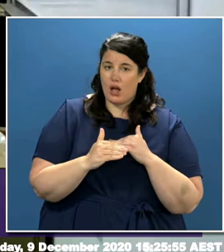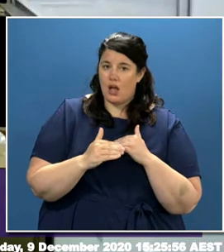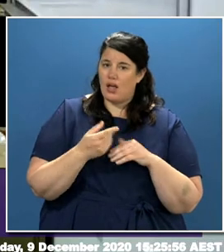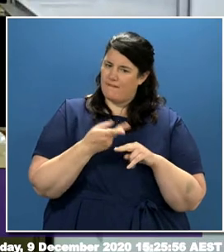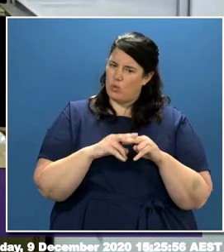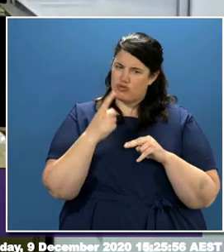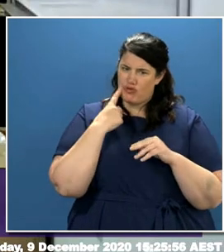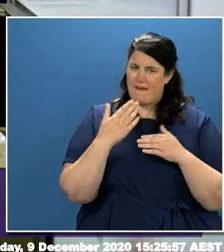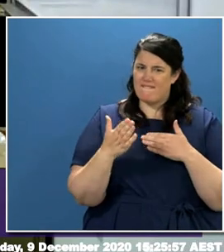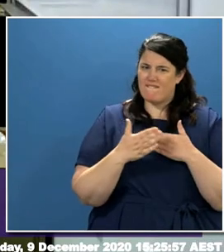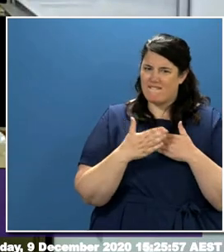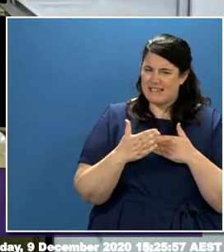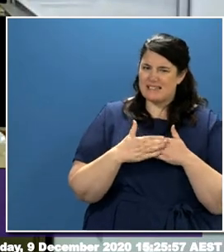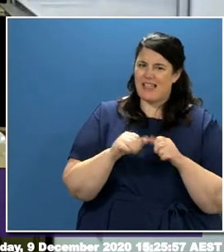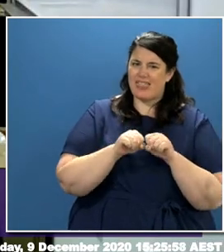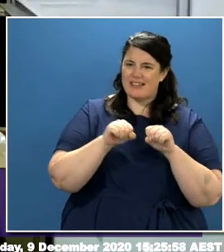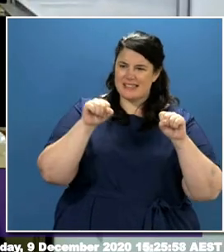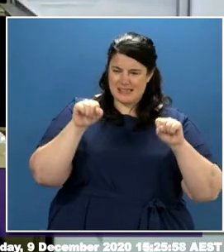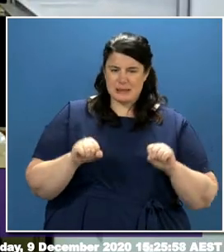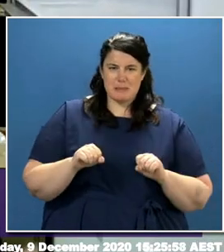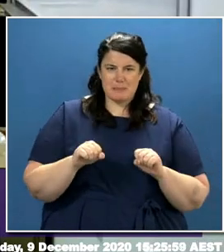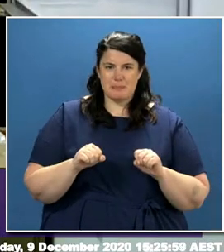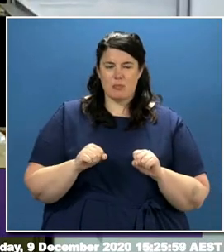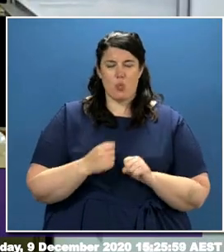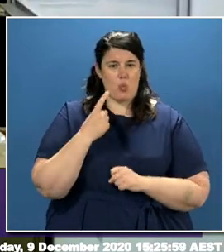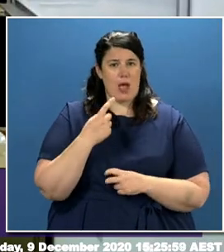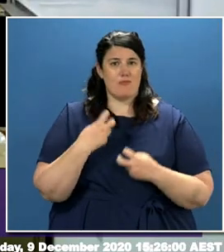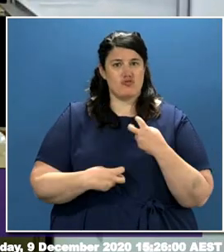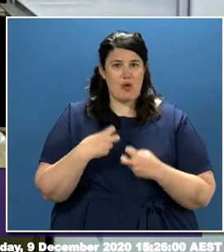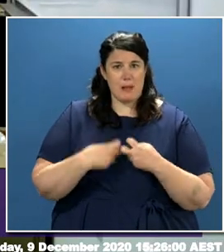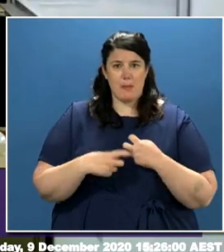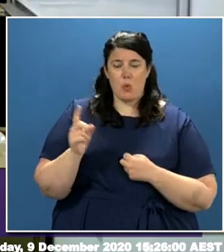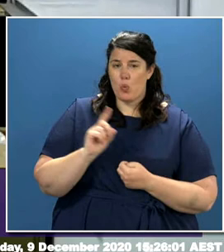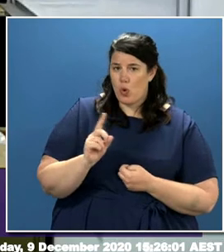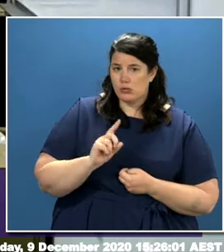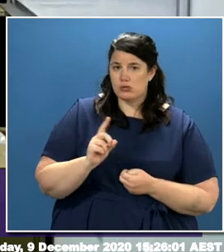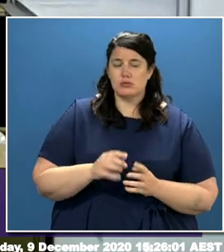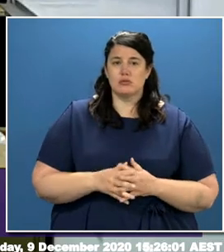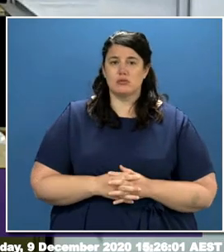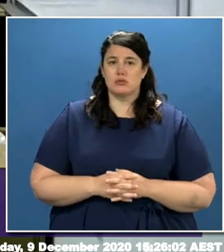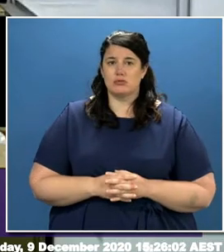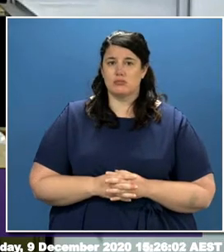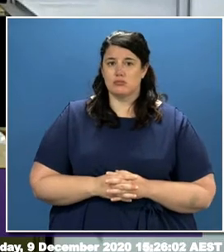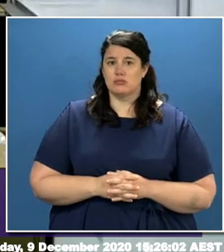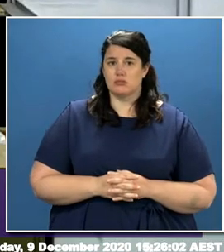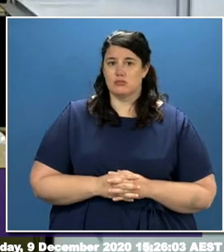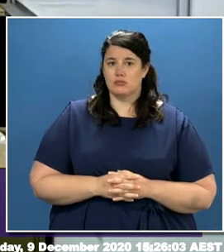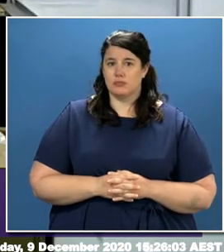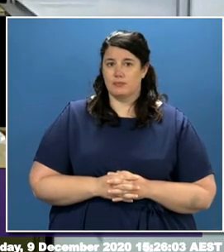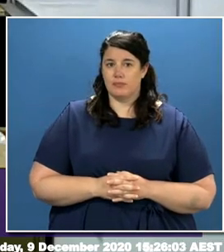the systems, I should say. But one of the issues is also around choosing work and this precarious employment.